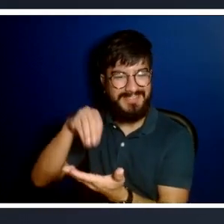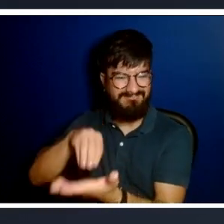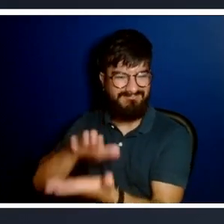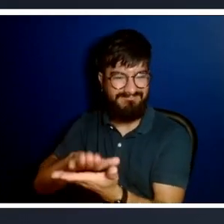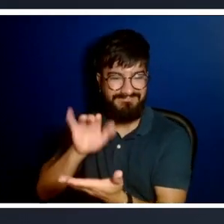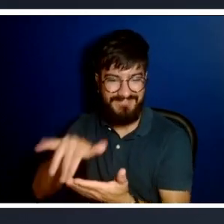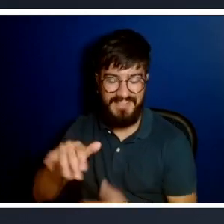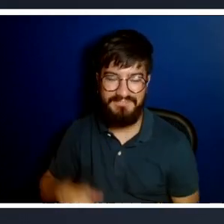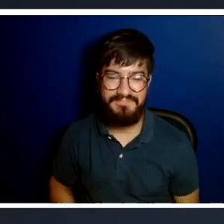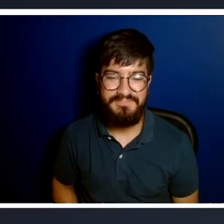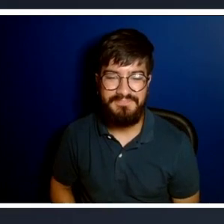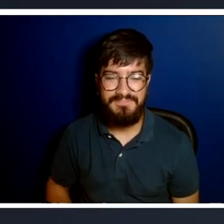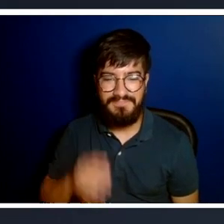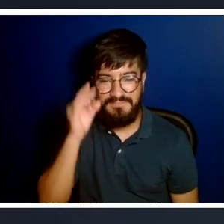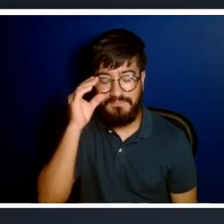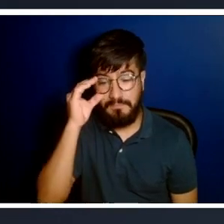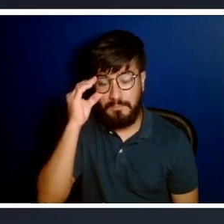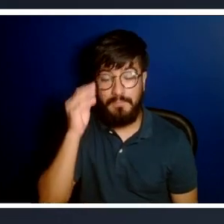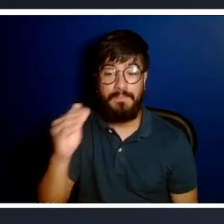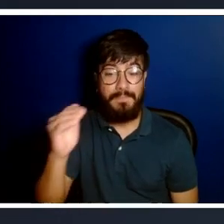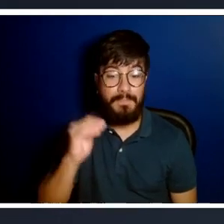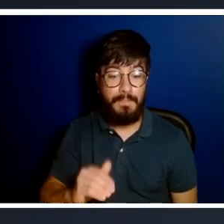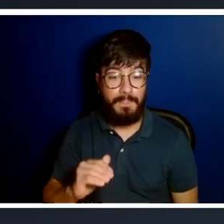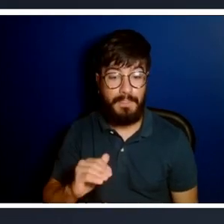is conservation classroom a free resource? Laura Hernandez: